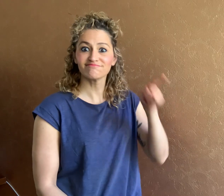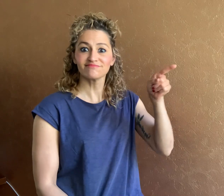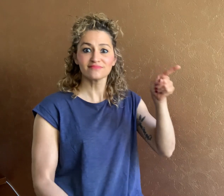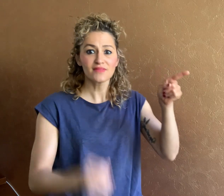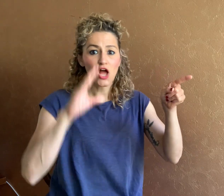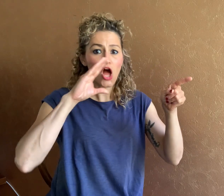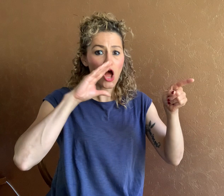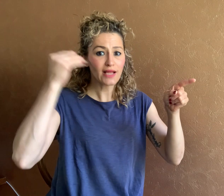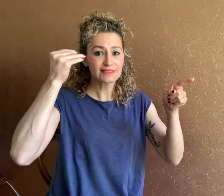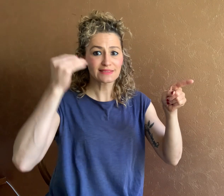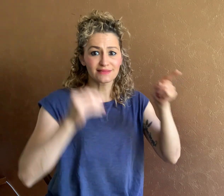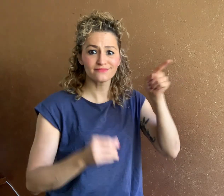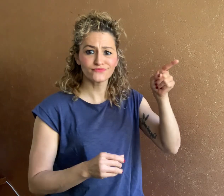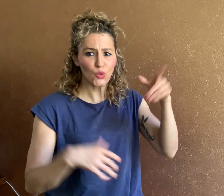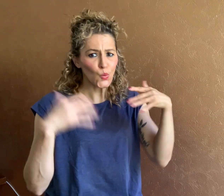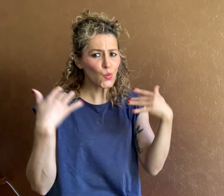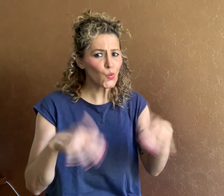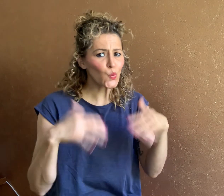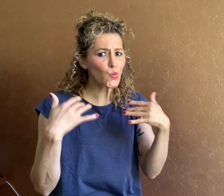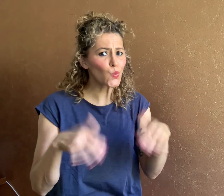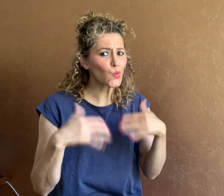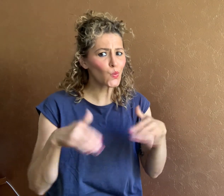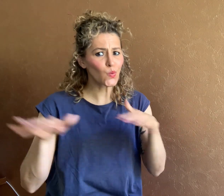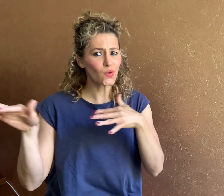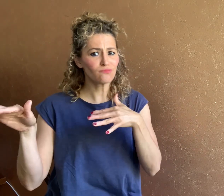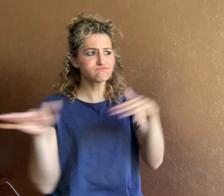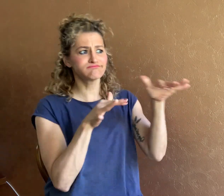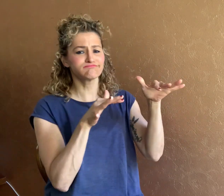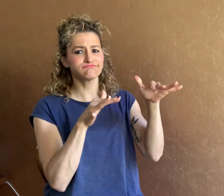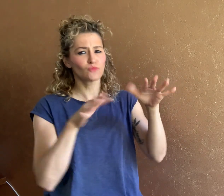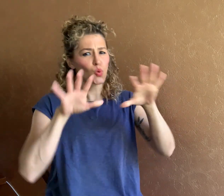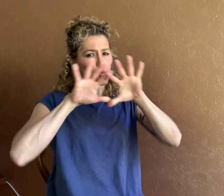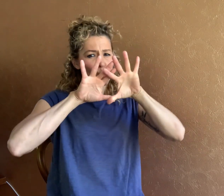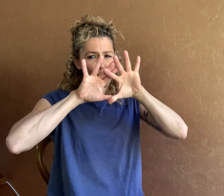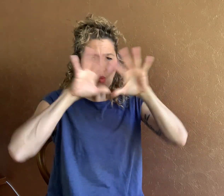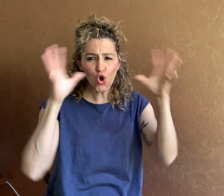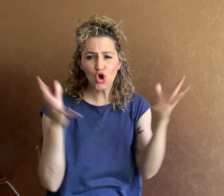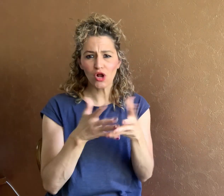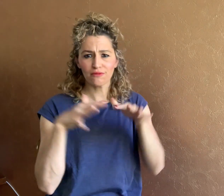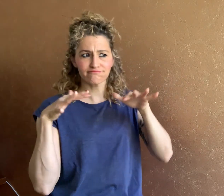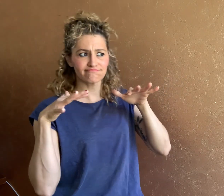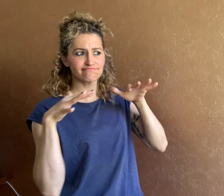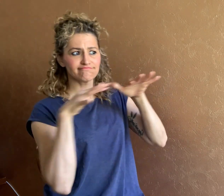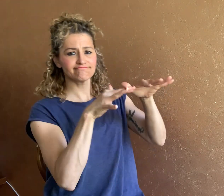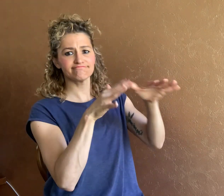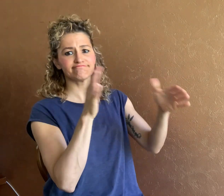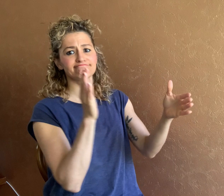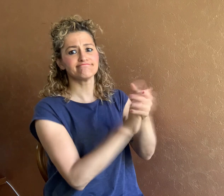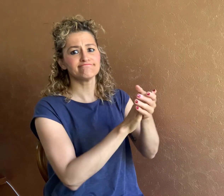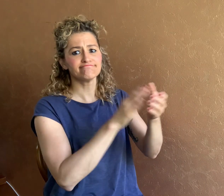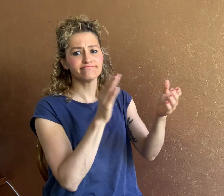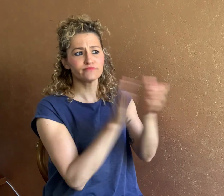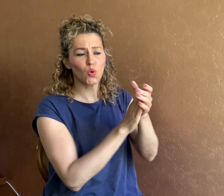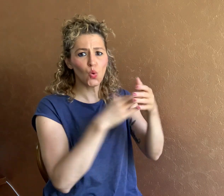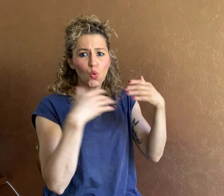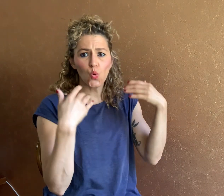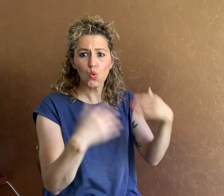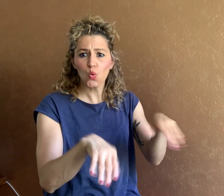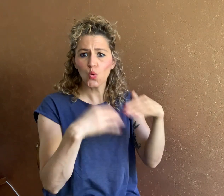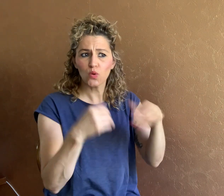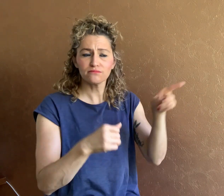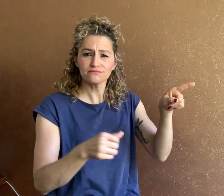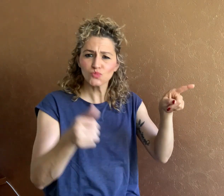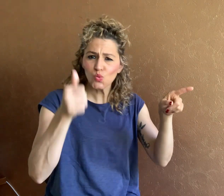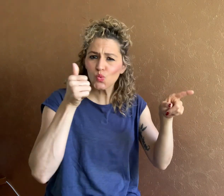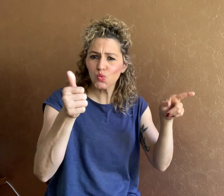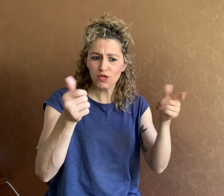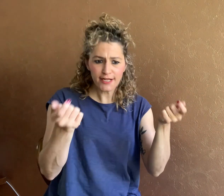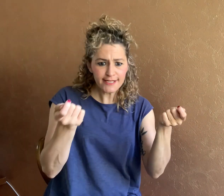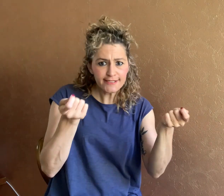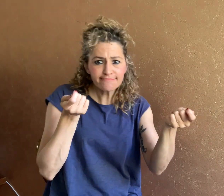Ardern has been receiving a lot of global attention